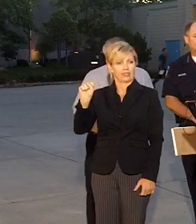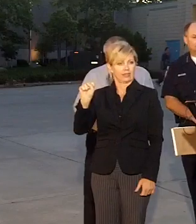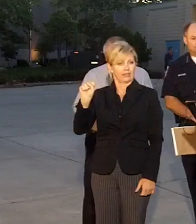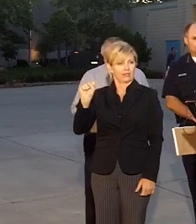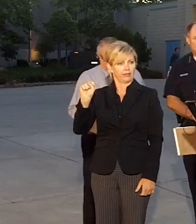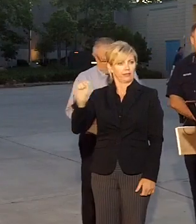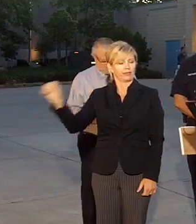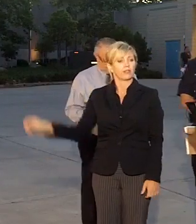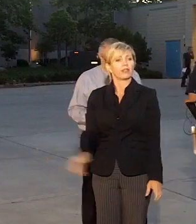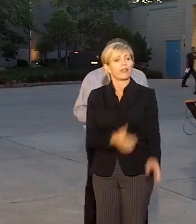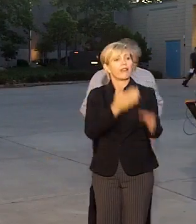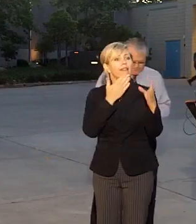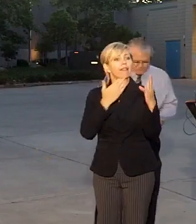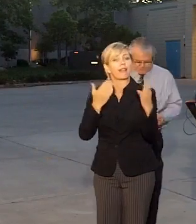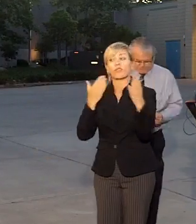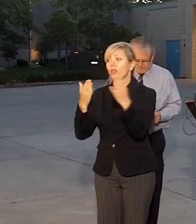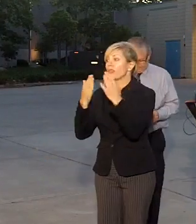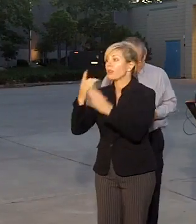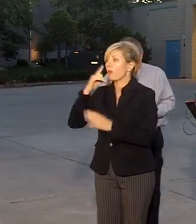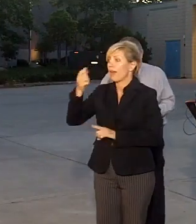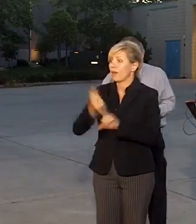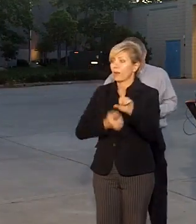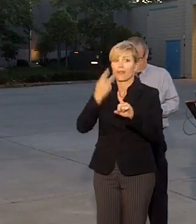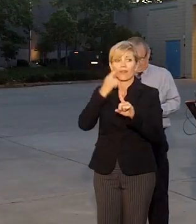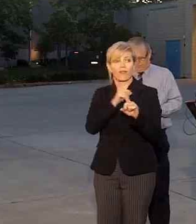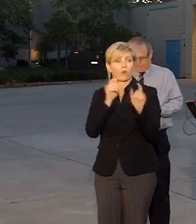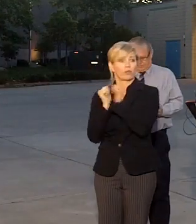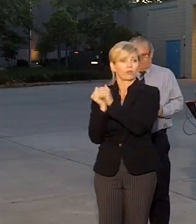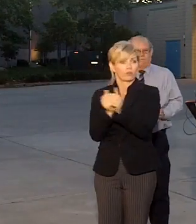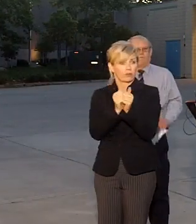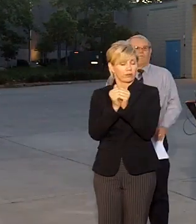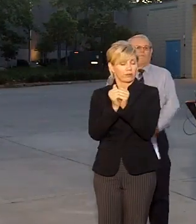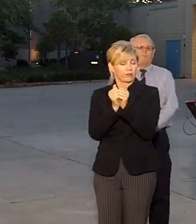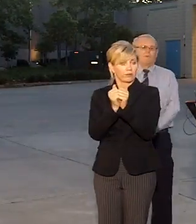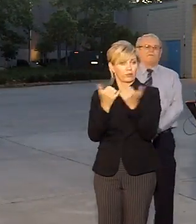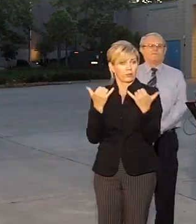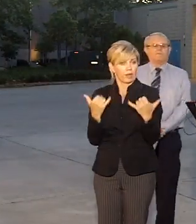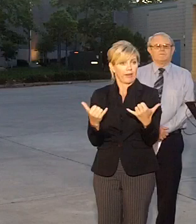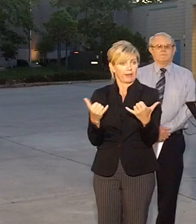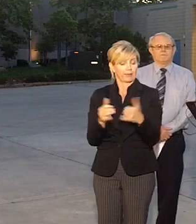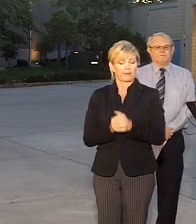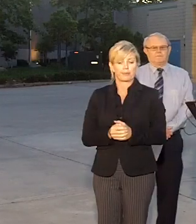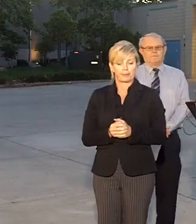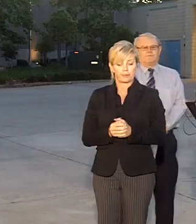Thank You mayor and thank you everyone for being here this morning like the mayor talked